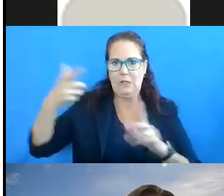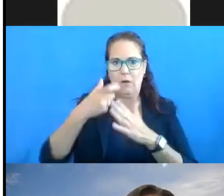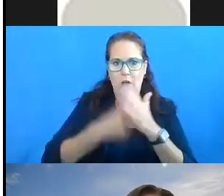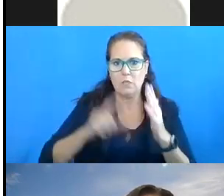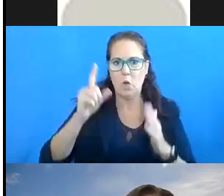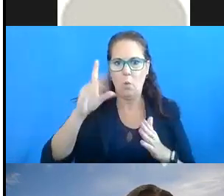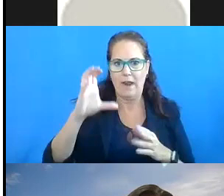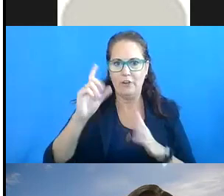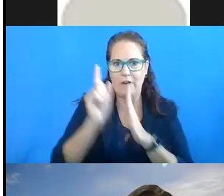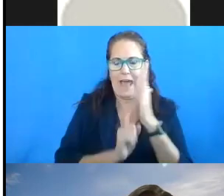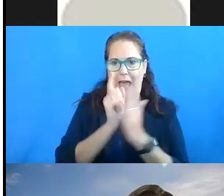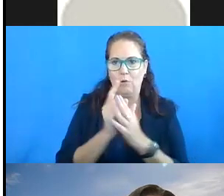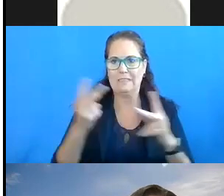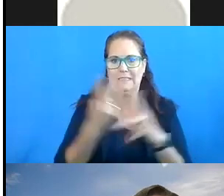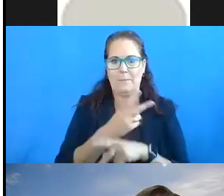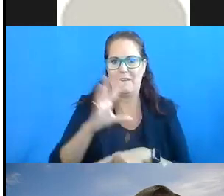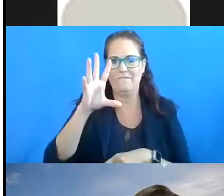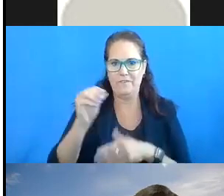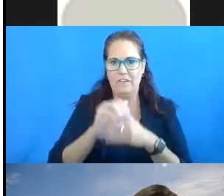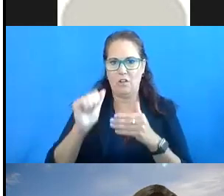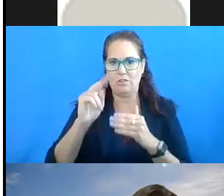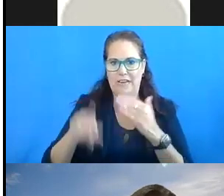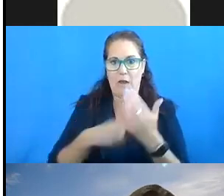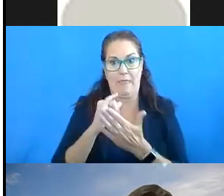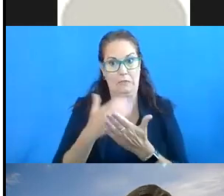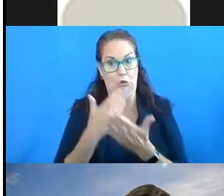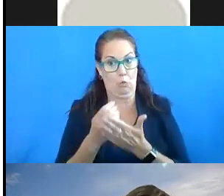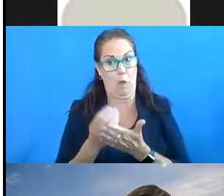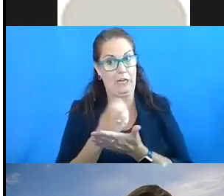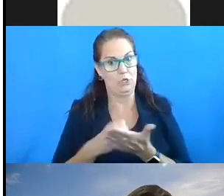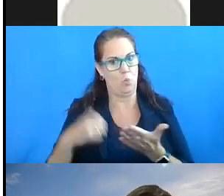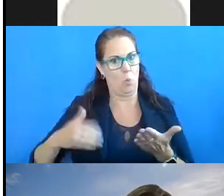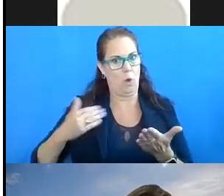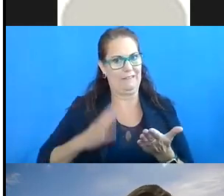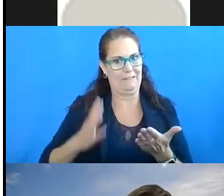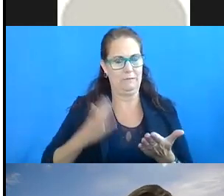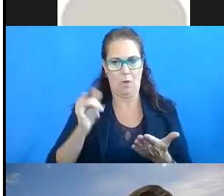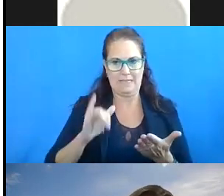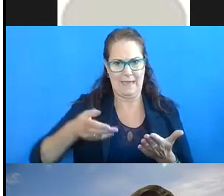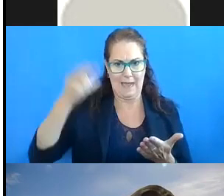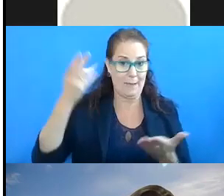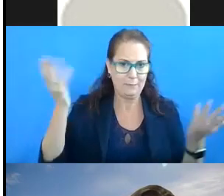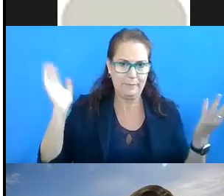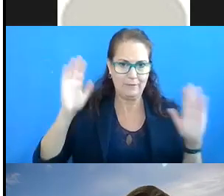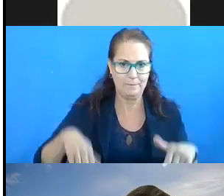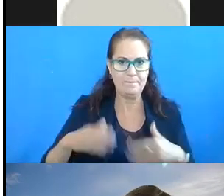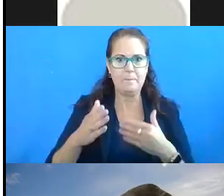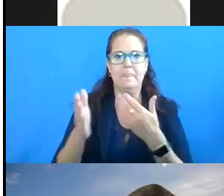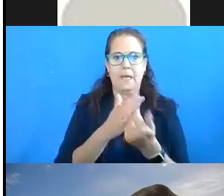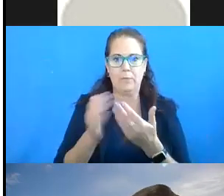times $50 an hour which is a really good wage, so, I don't know why it is that high in there. etc.